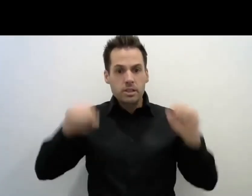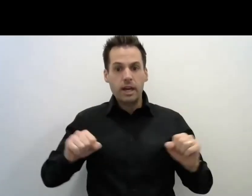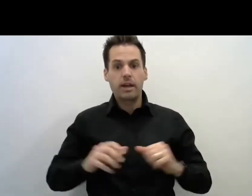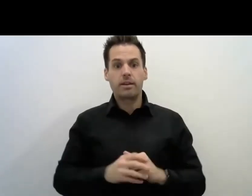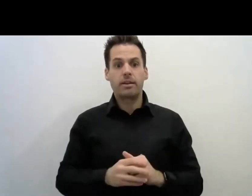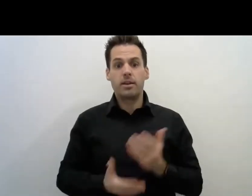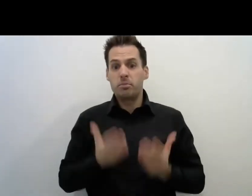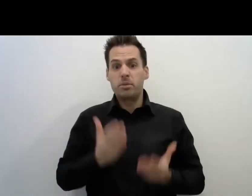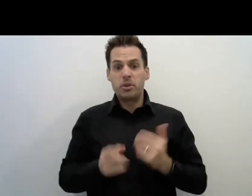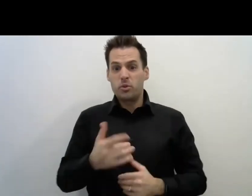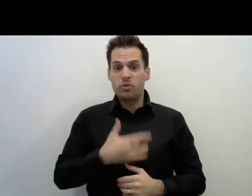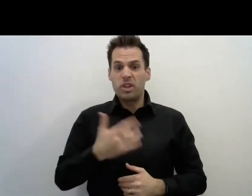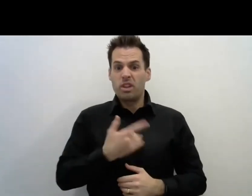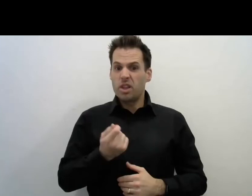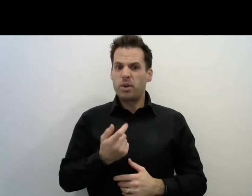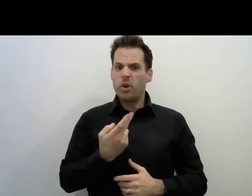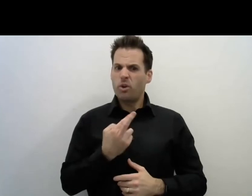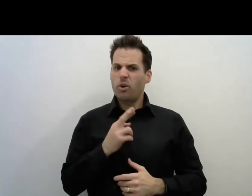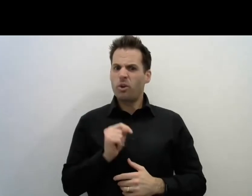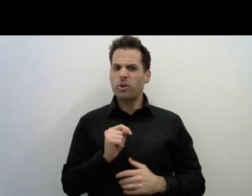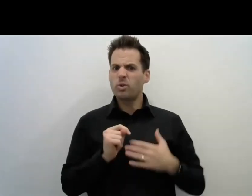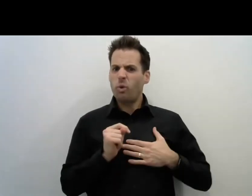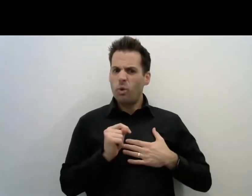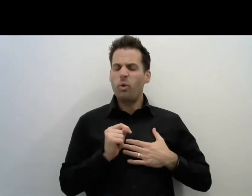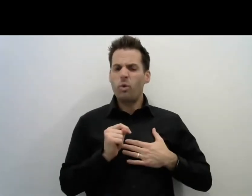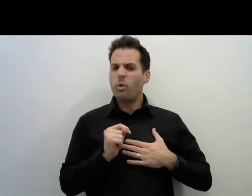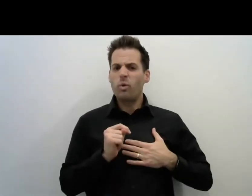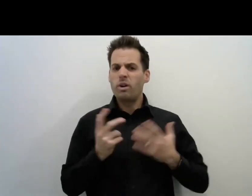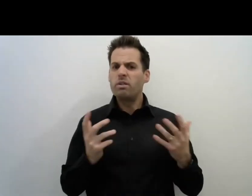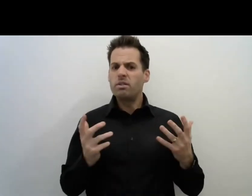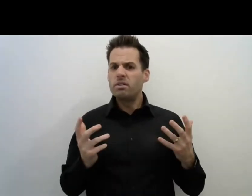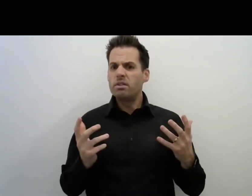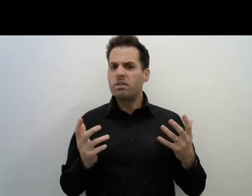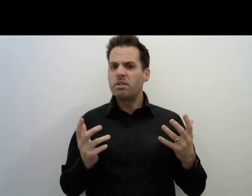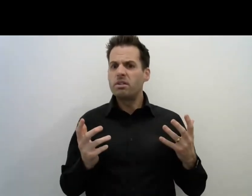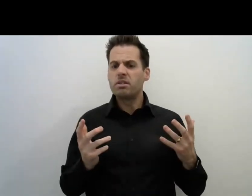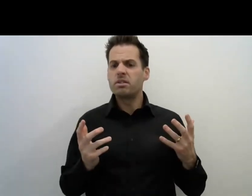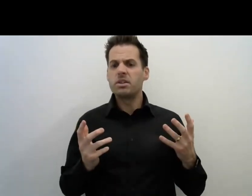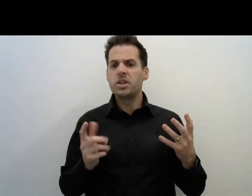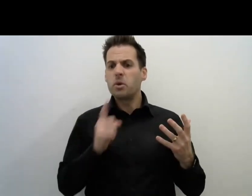your soul out and you just never get it back so it's not a minor thing when this happens it's uh